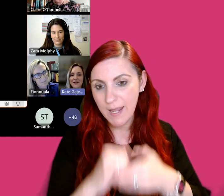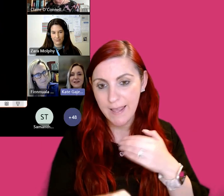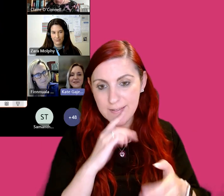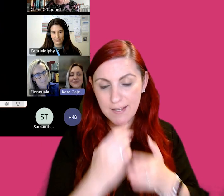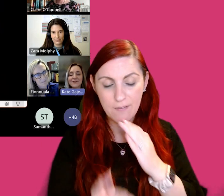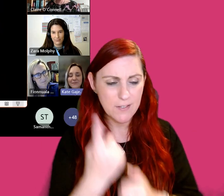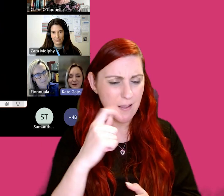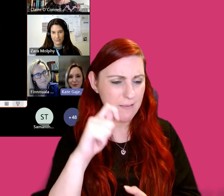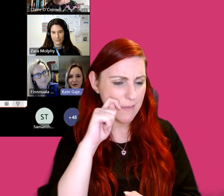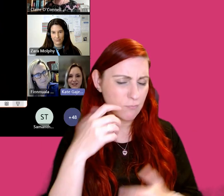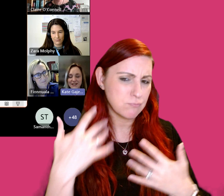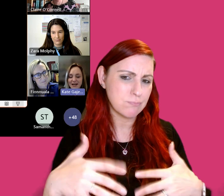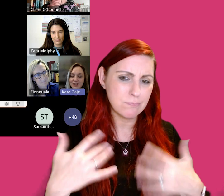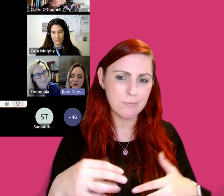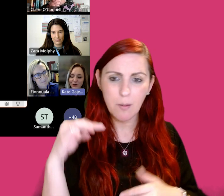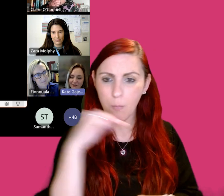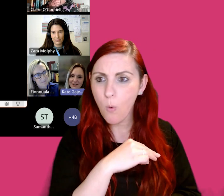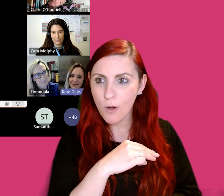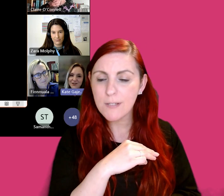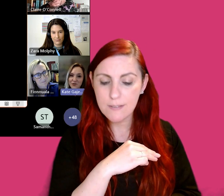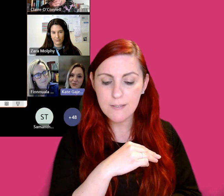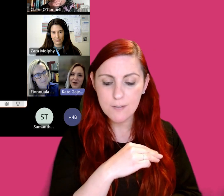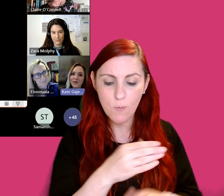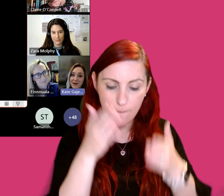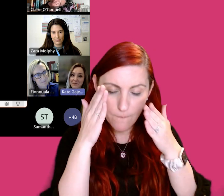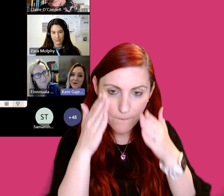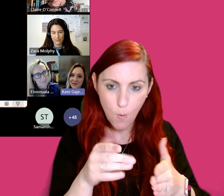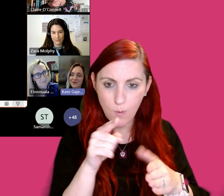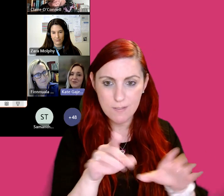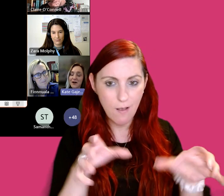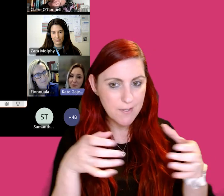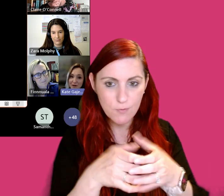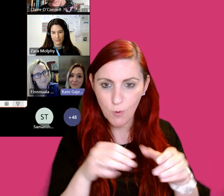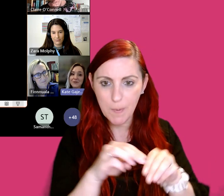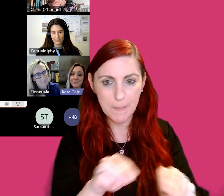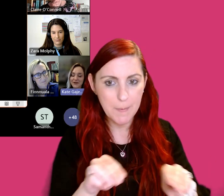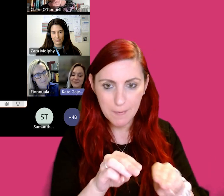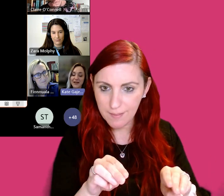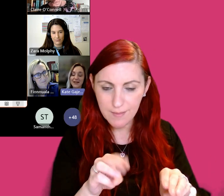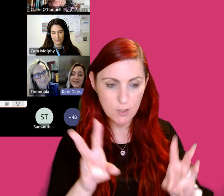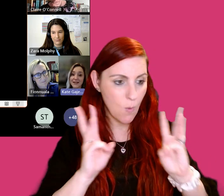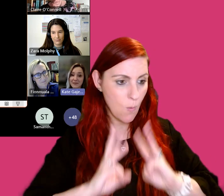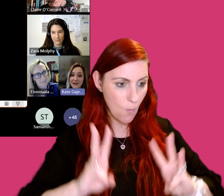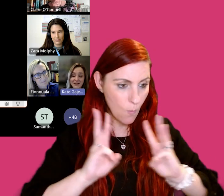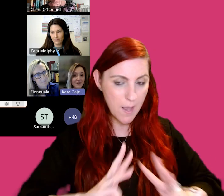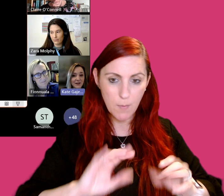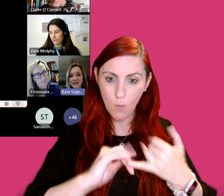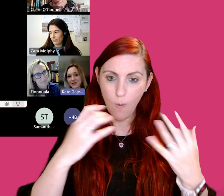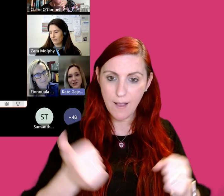really extremely important to focus on this group of people so women with a diabetes whether it's